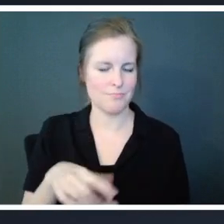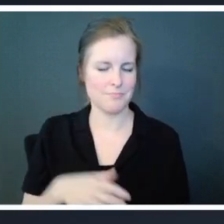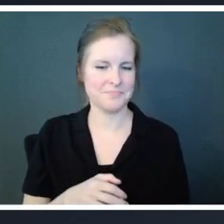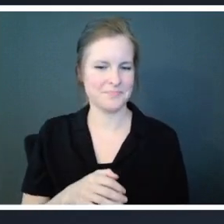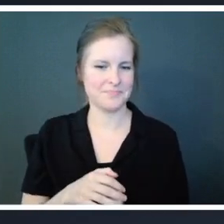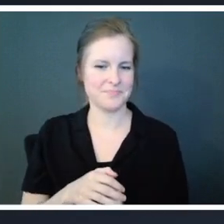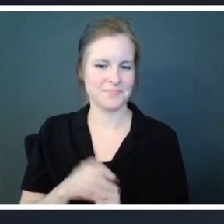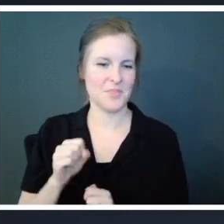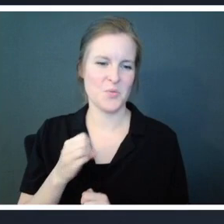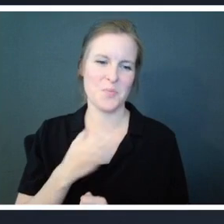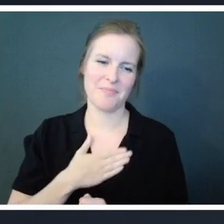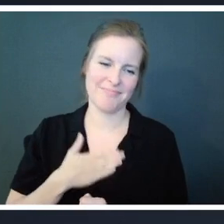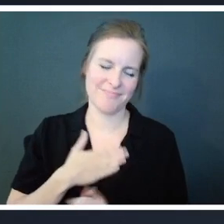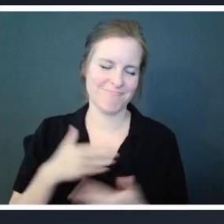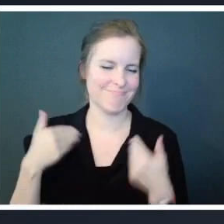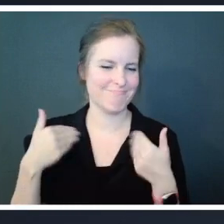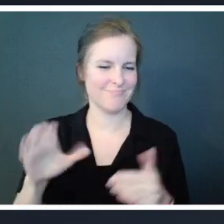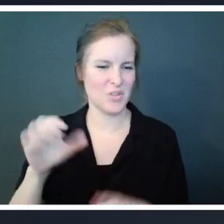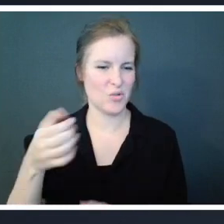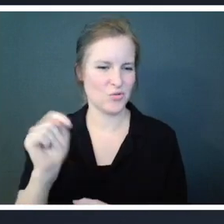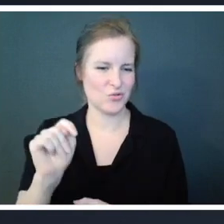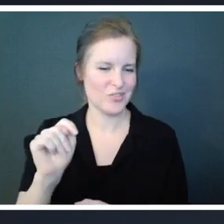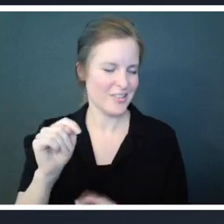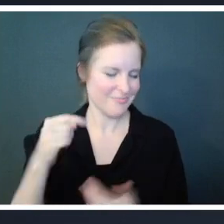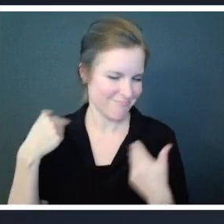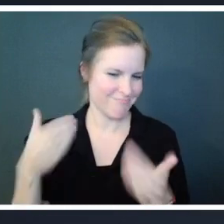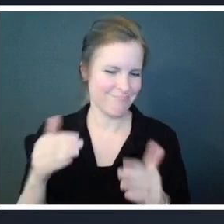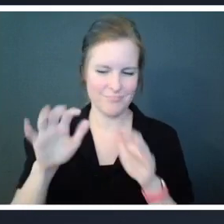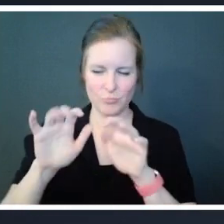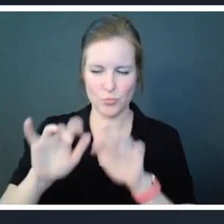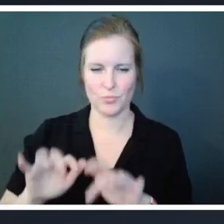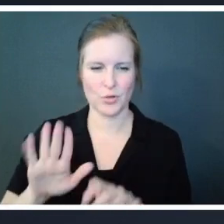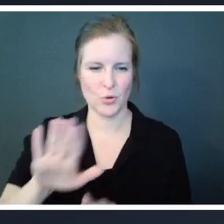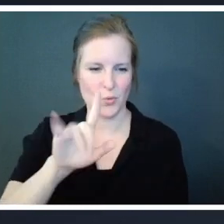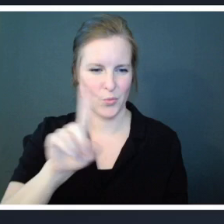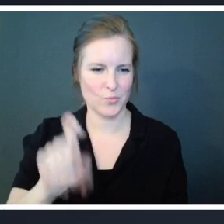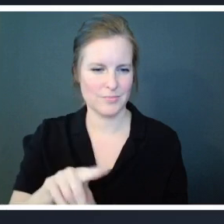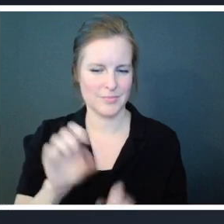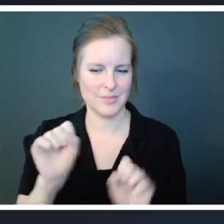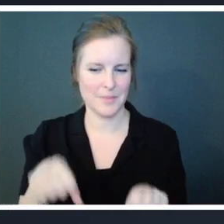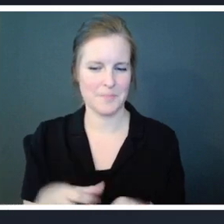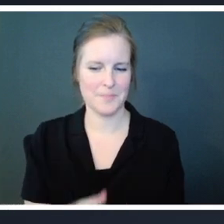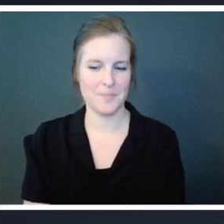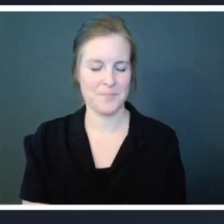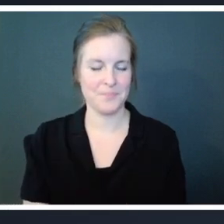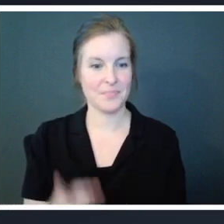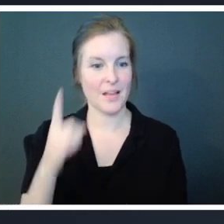please feel empowered to do so. I think that one of the other really